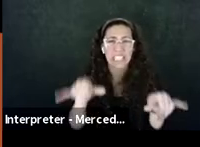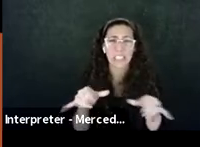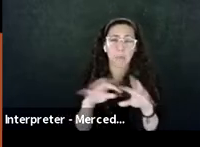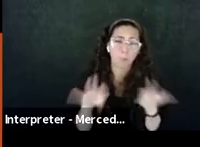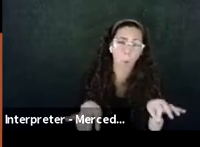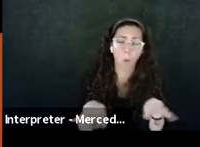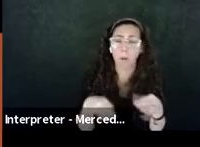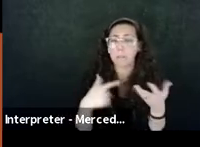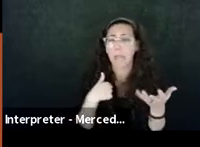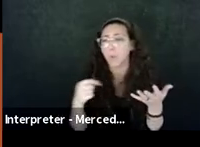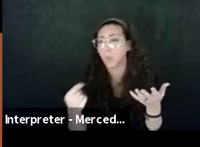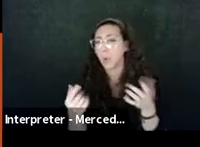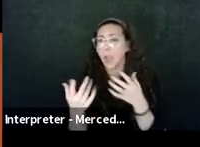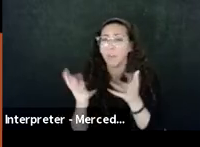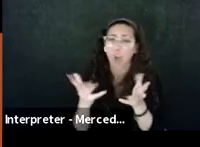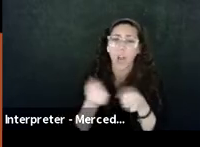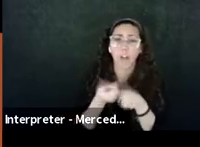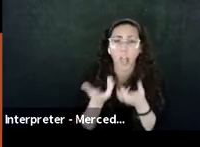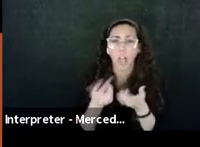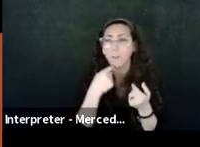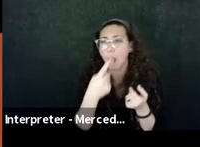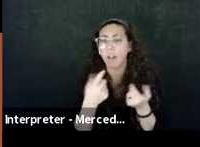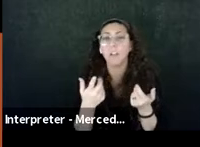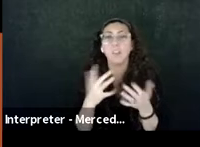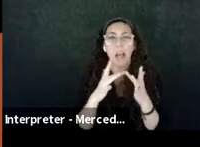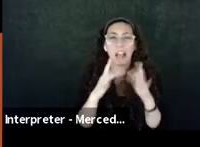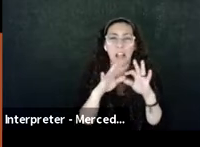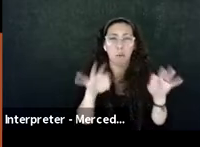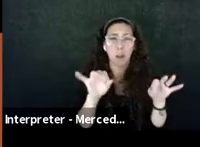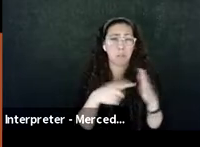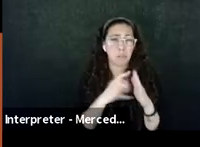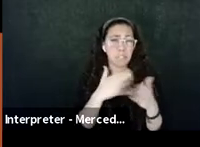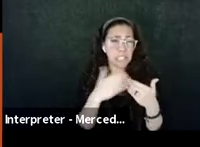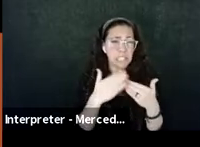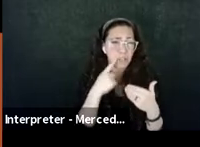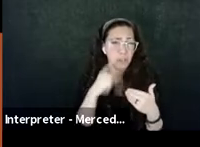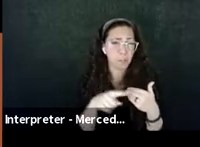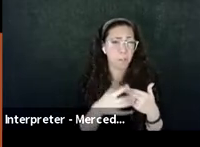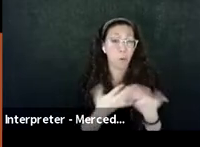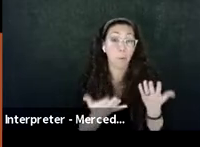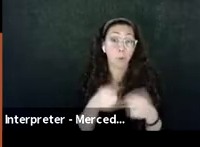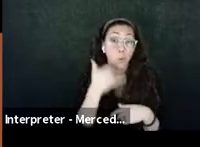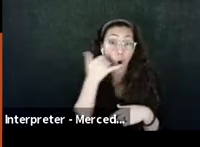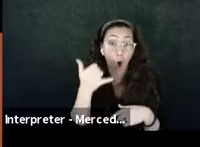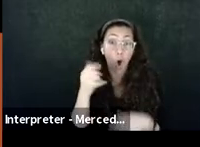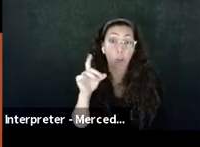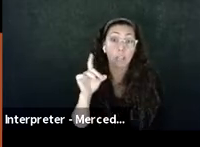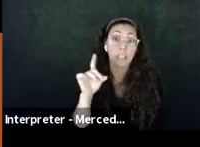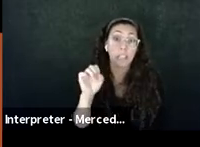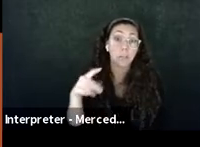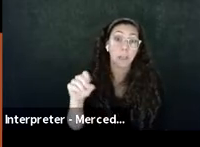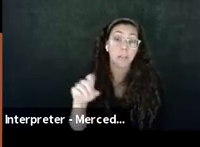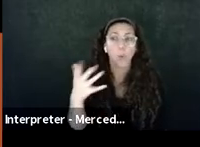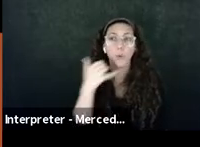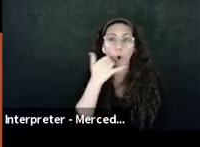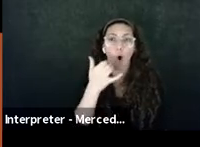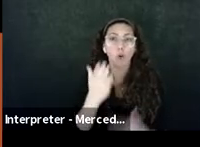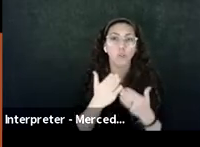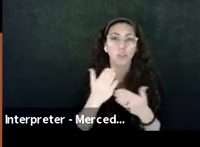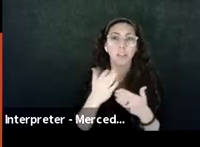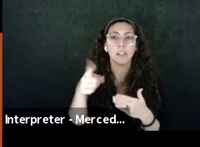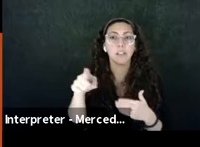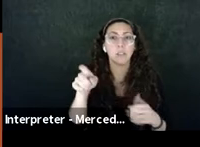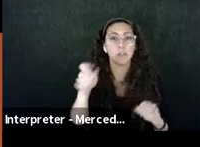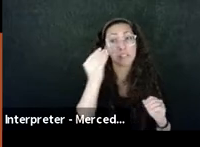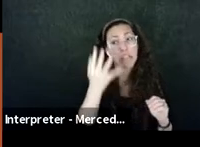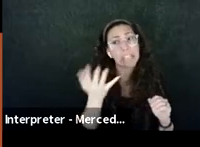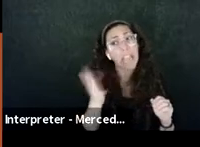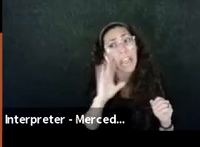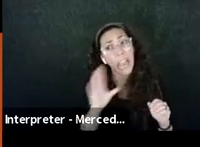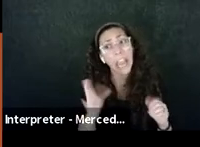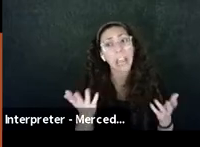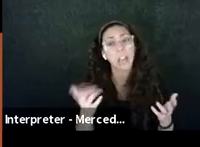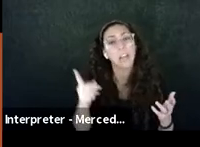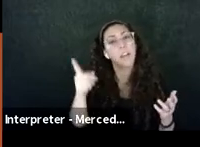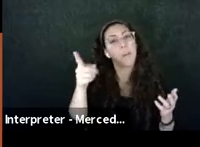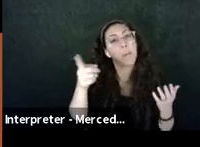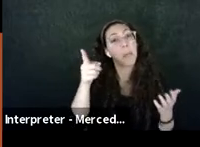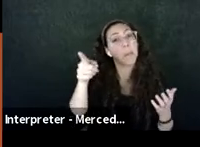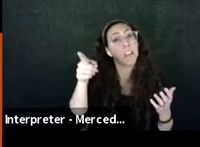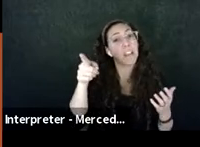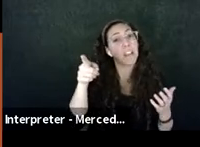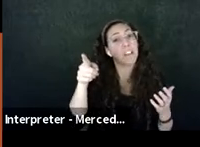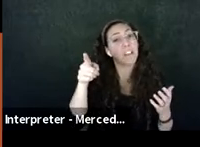Marisol Baca: I think a really good thing would be like an online forum or like an you know when you call the SPS or you call a certain service and say hey you know and and with that person there and just walk them down to a physical place.